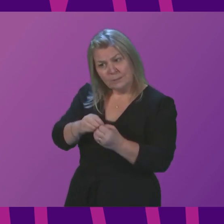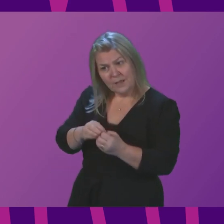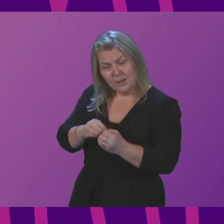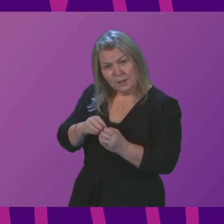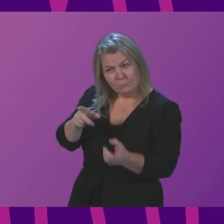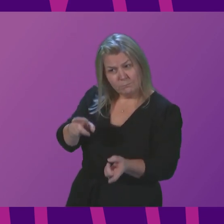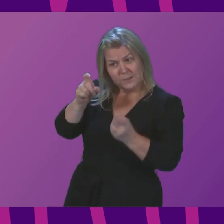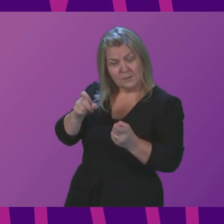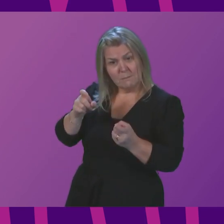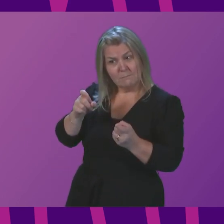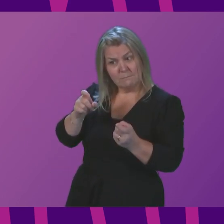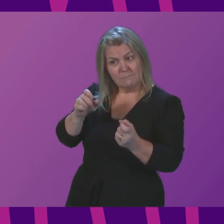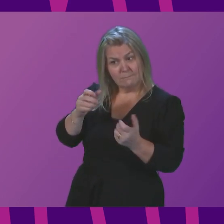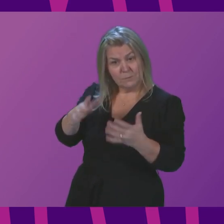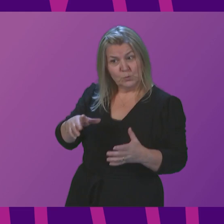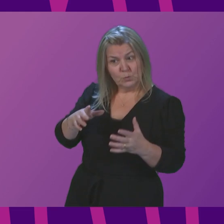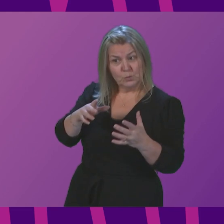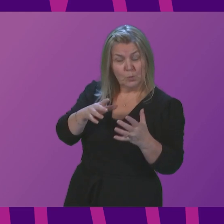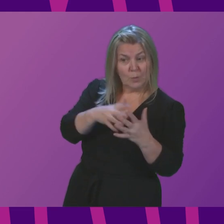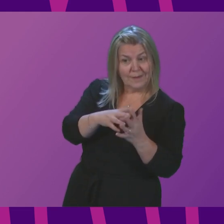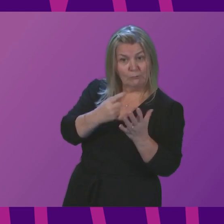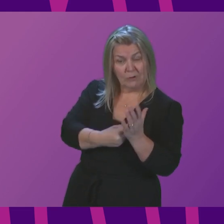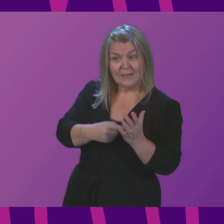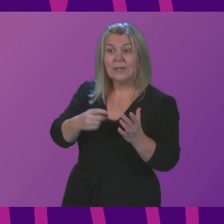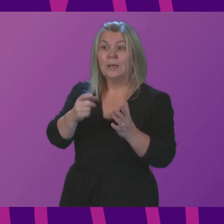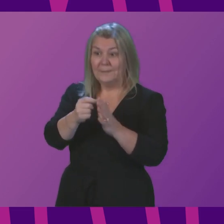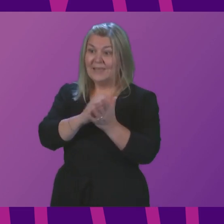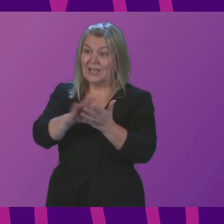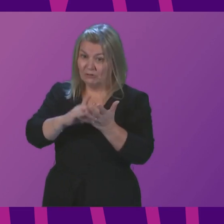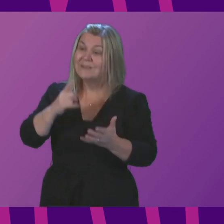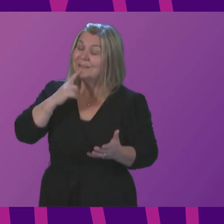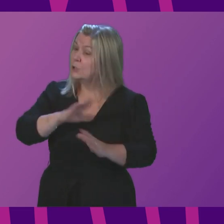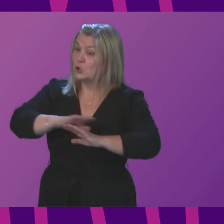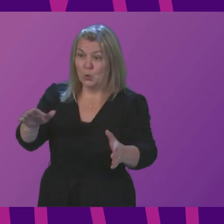let me repeat it. Public Health Scotland has made it clear that no data was withheld. Data